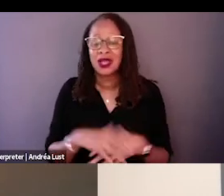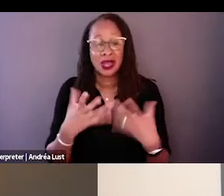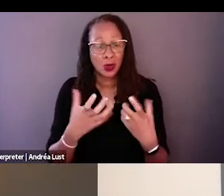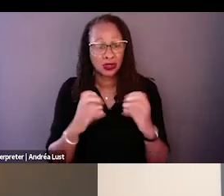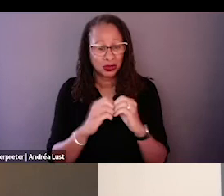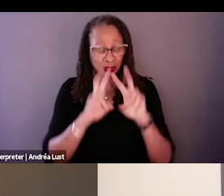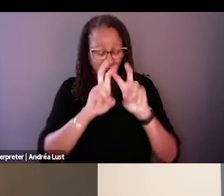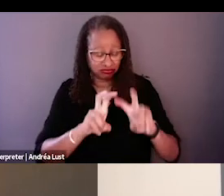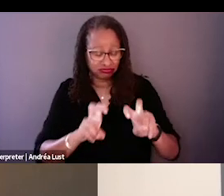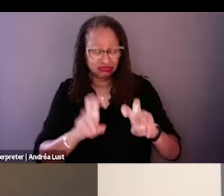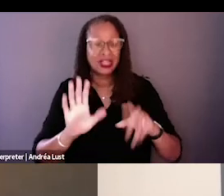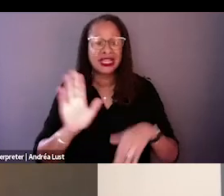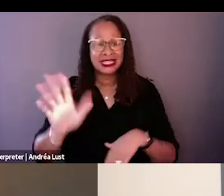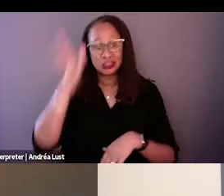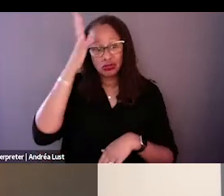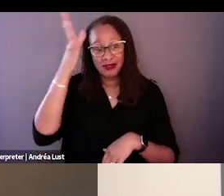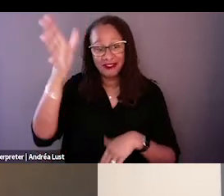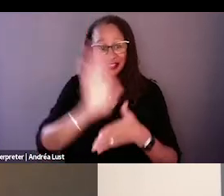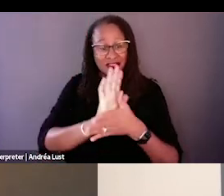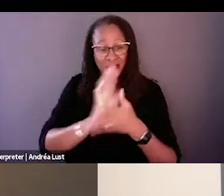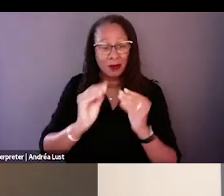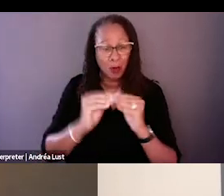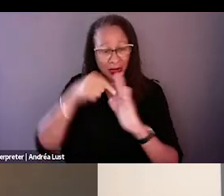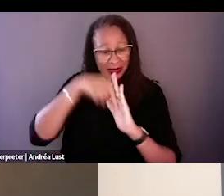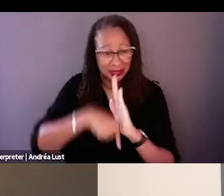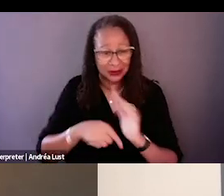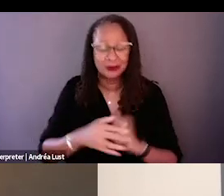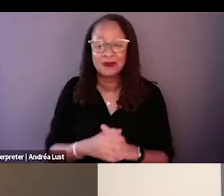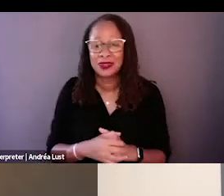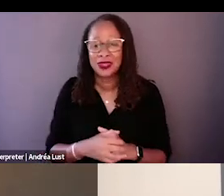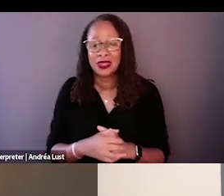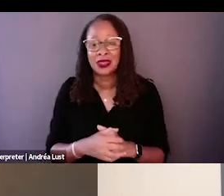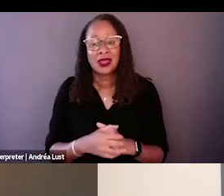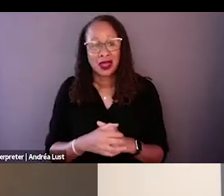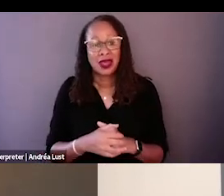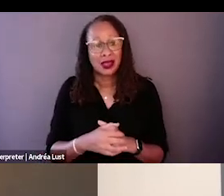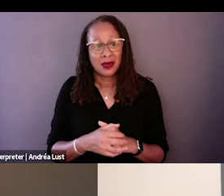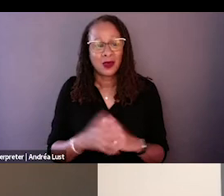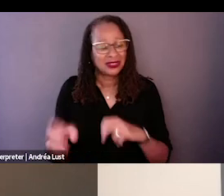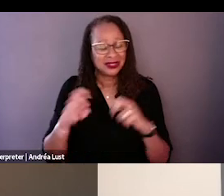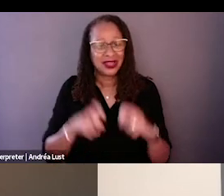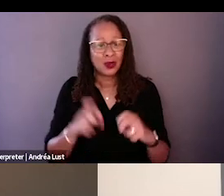he is the narrator of the movie. He must be thrilled.